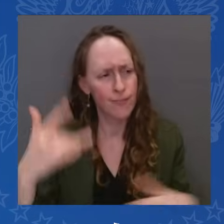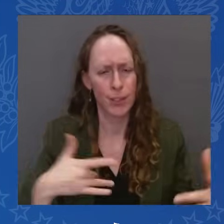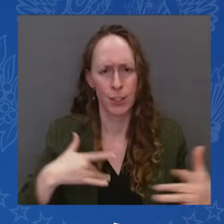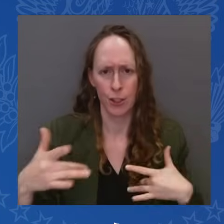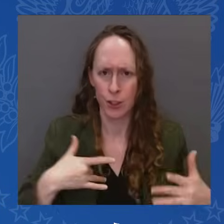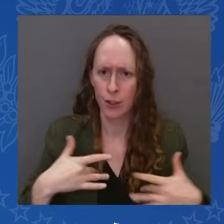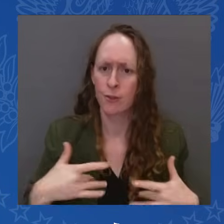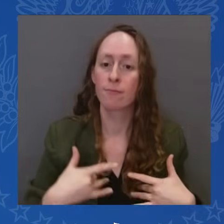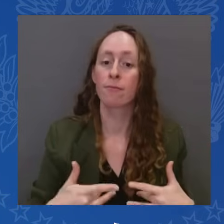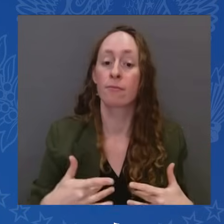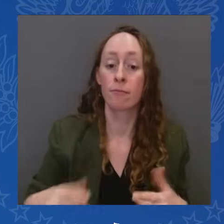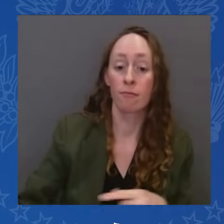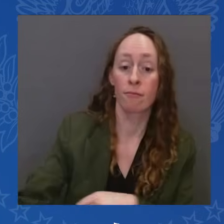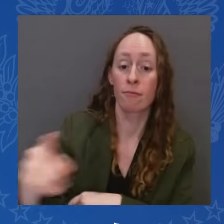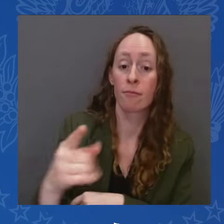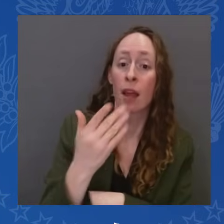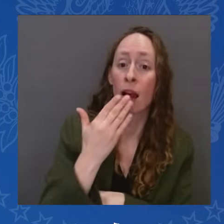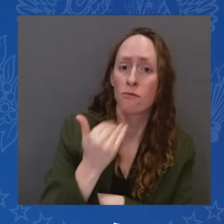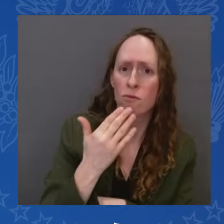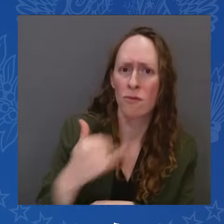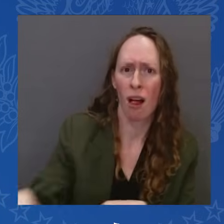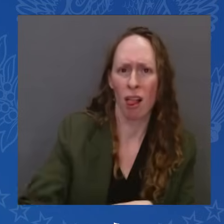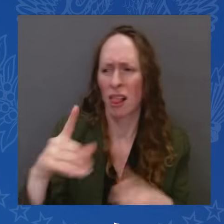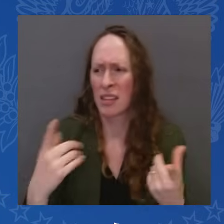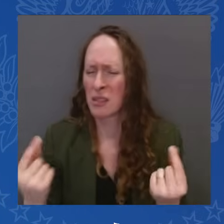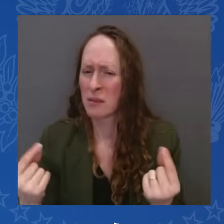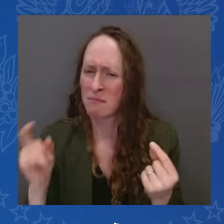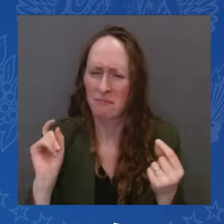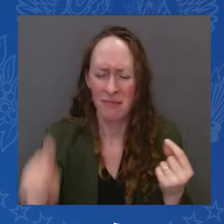to prevent innocent Palestinian civilians from being --